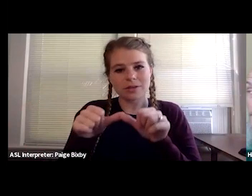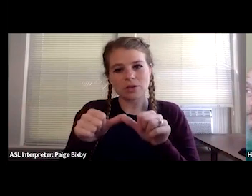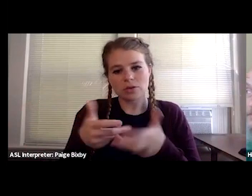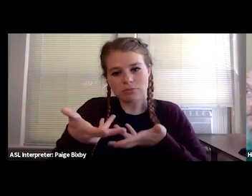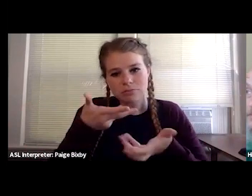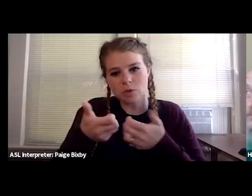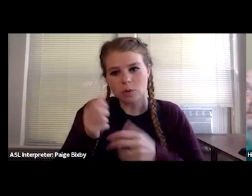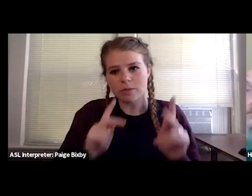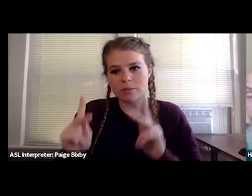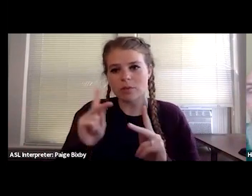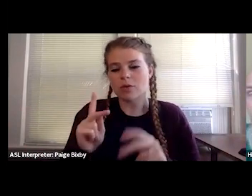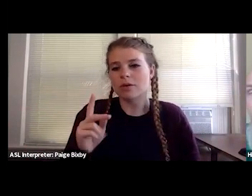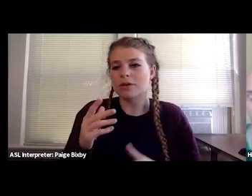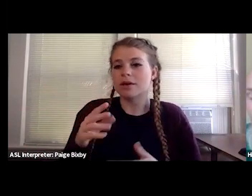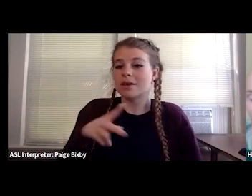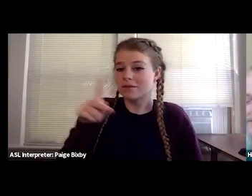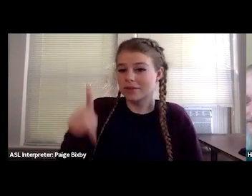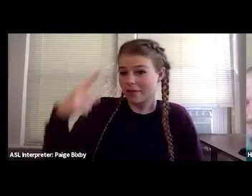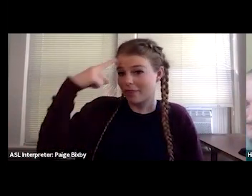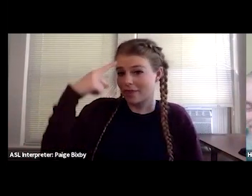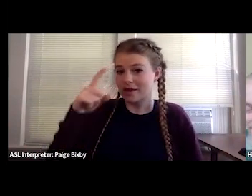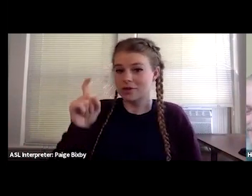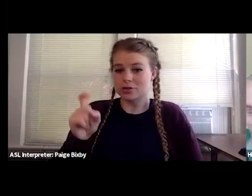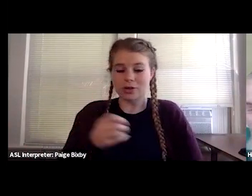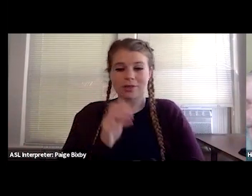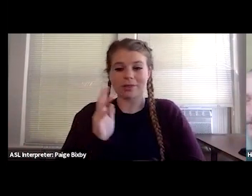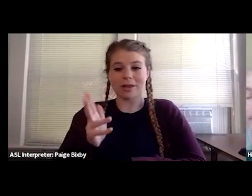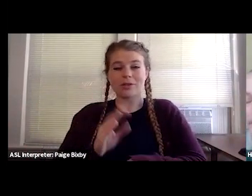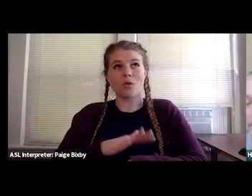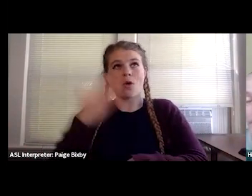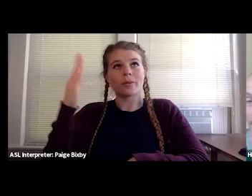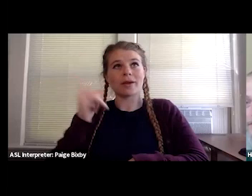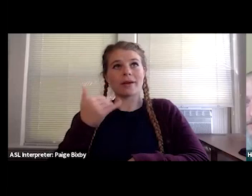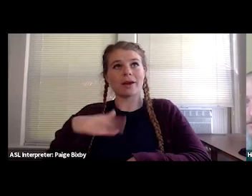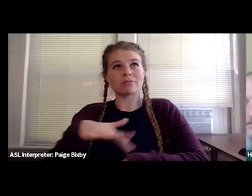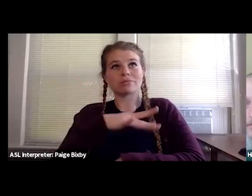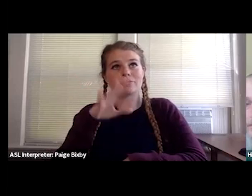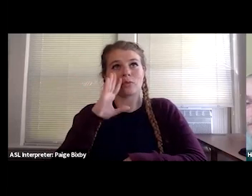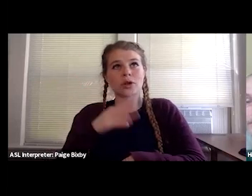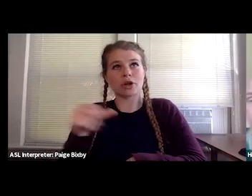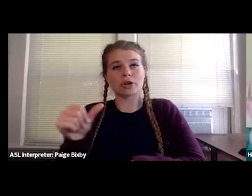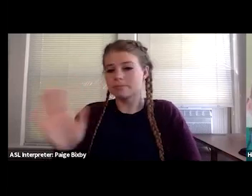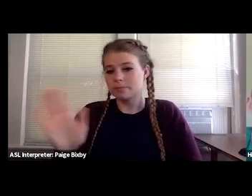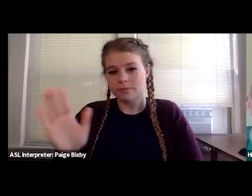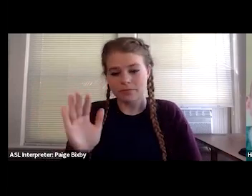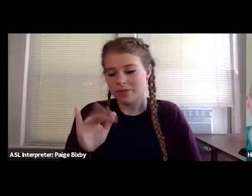There's this myth and feeling that you should leave your wound open to air and that will cure it, that is not true. It's, yeah, not true at all.